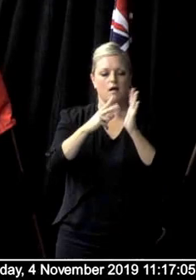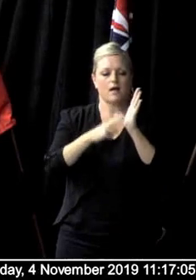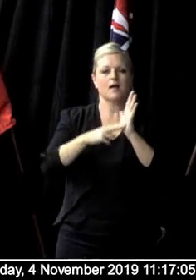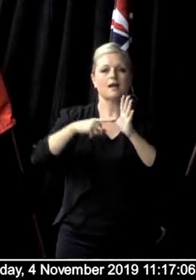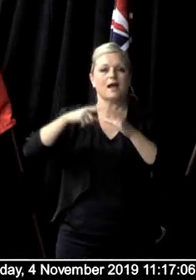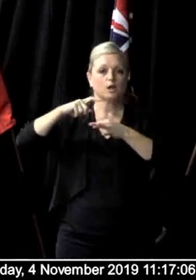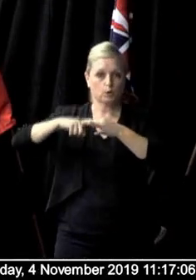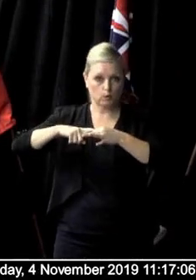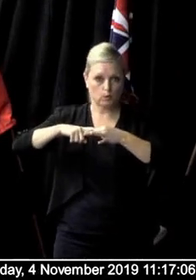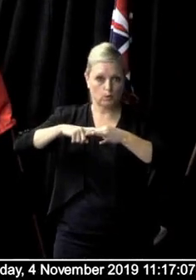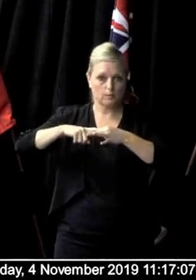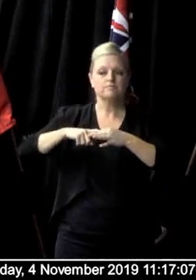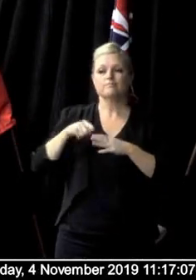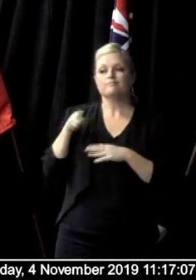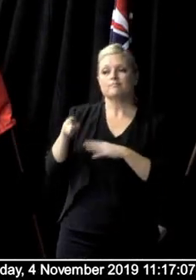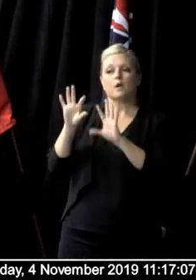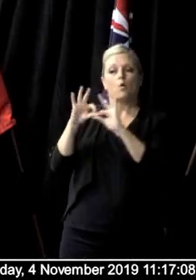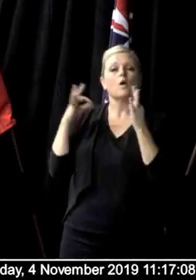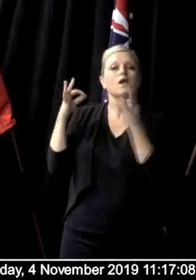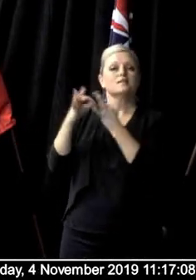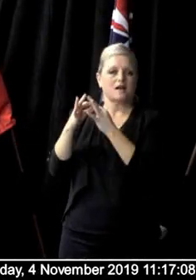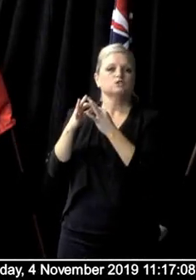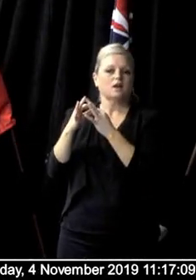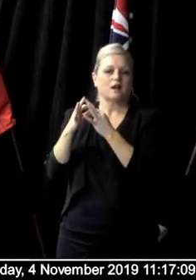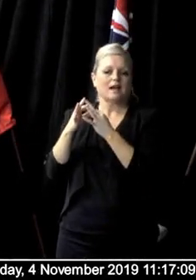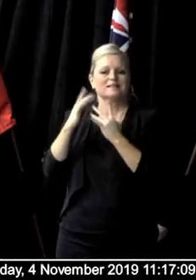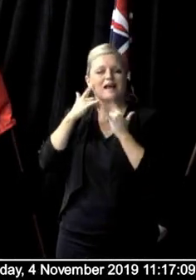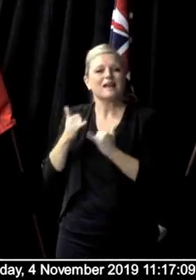IANQ is a central advocacy and legal service for people with disability